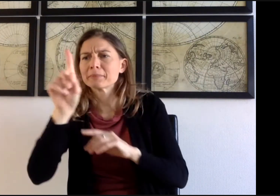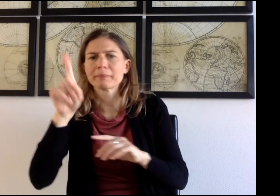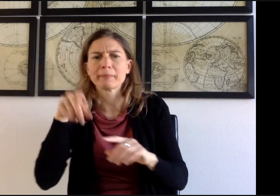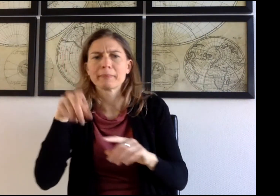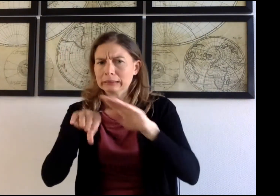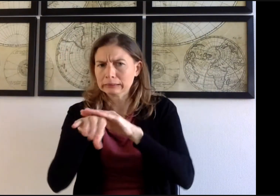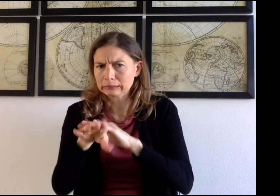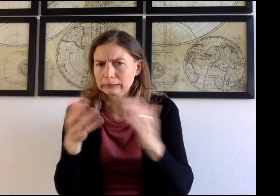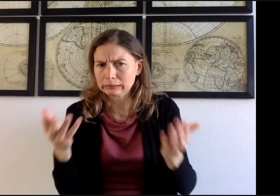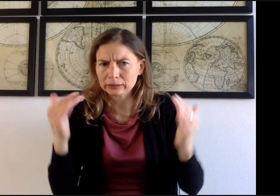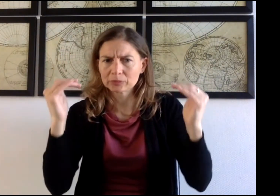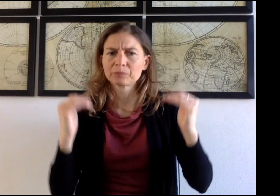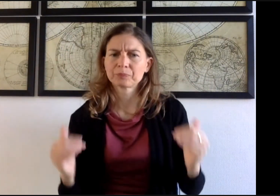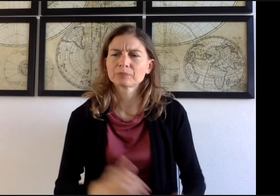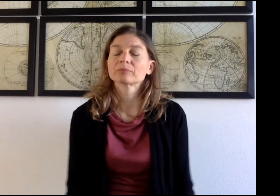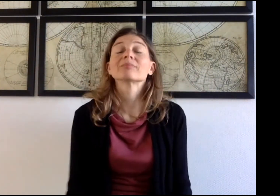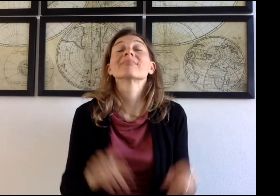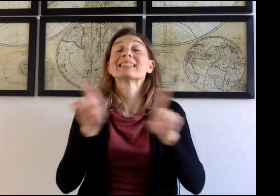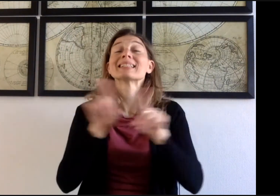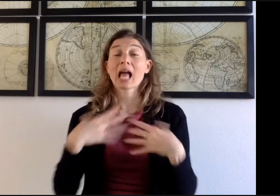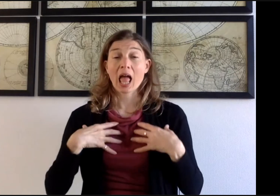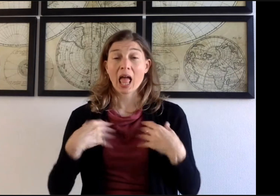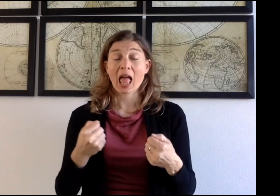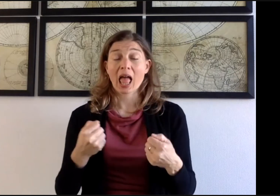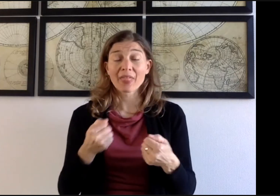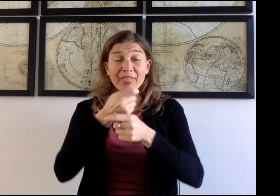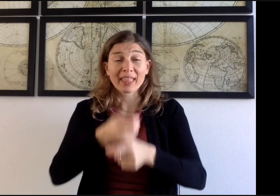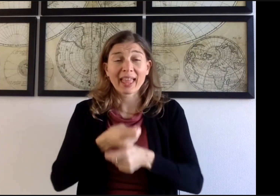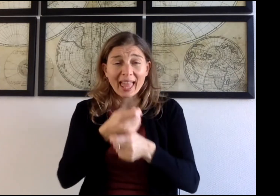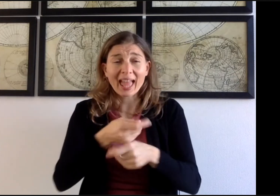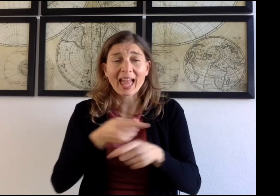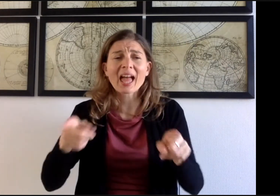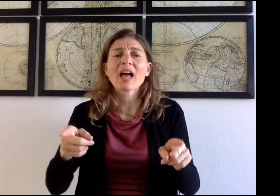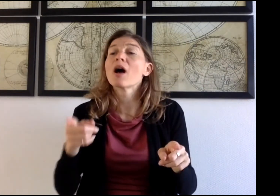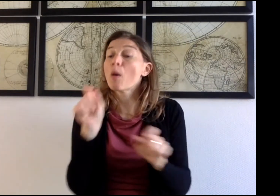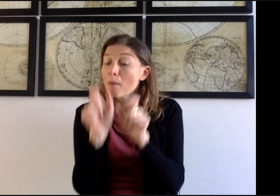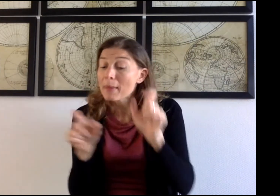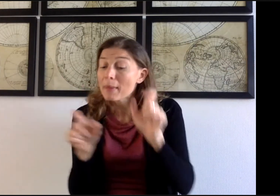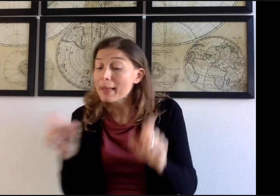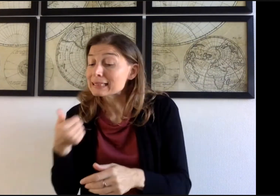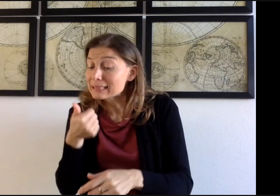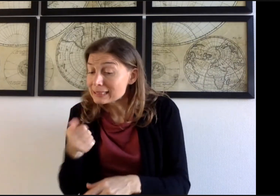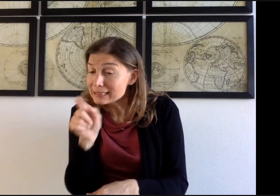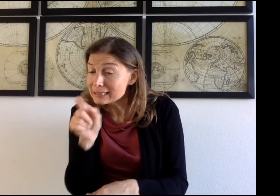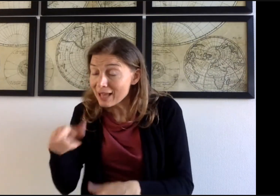to protect persons with disabilities and their carers and not get infected.